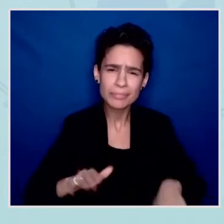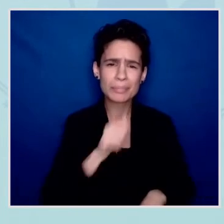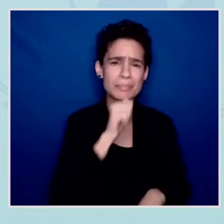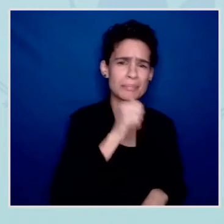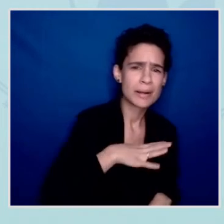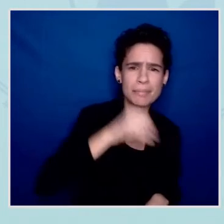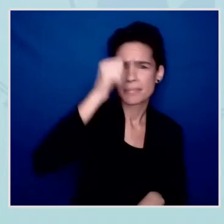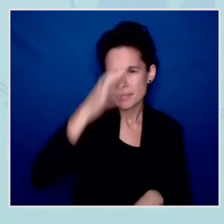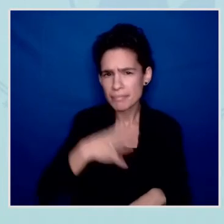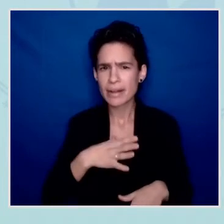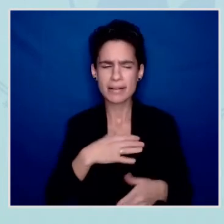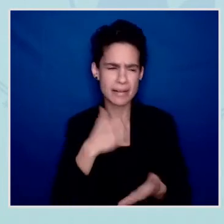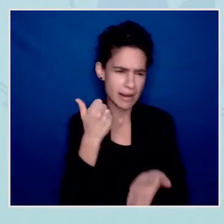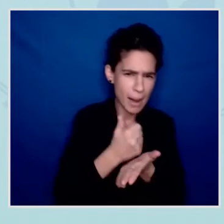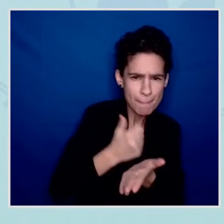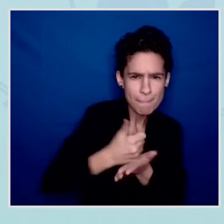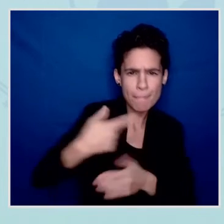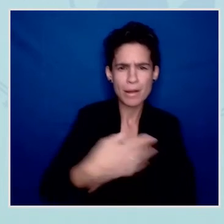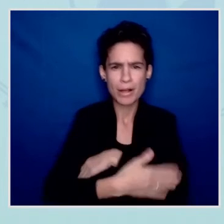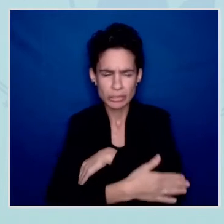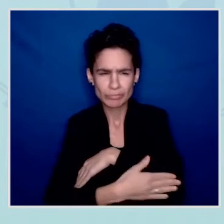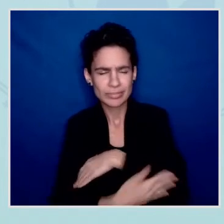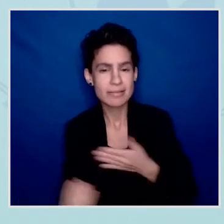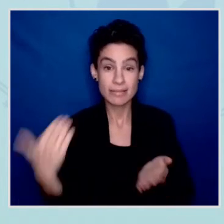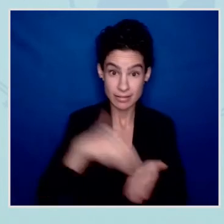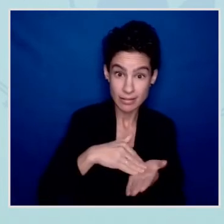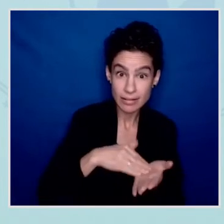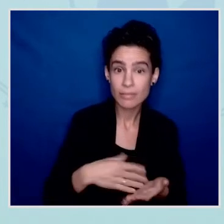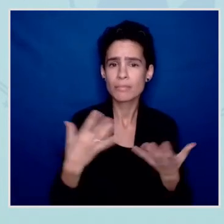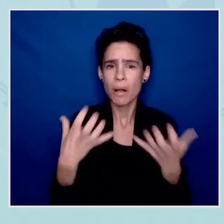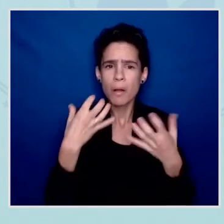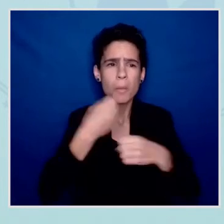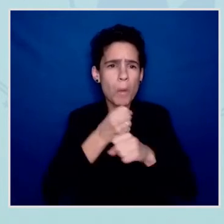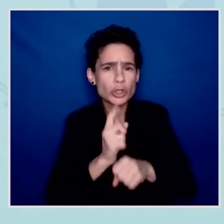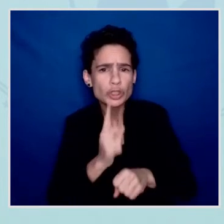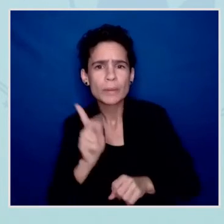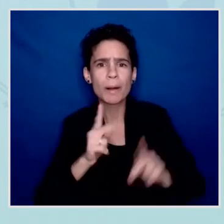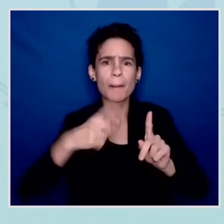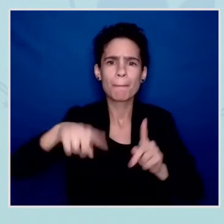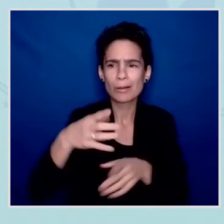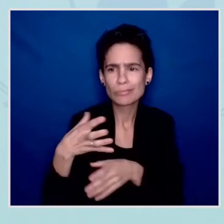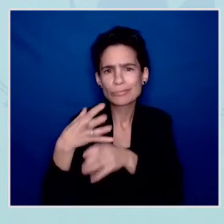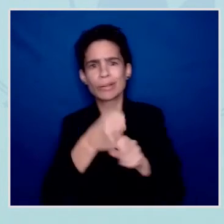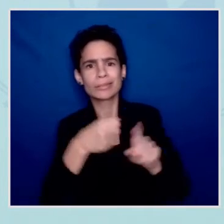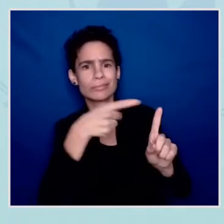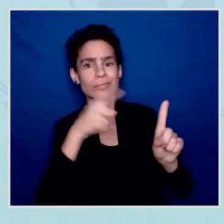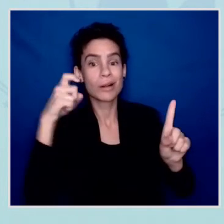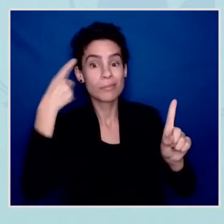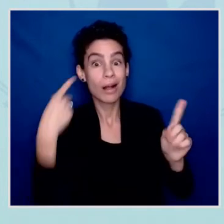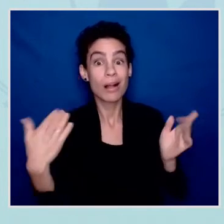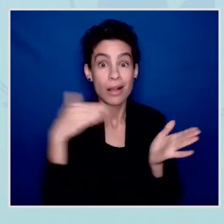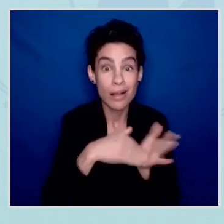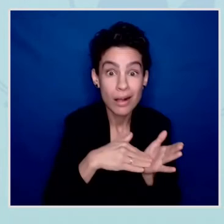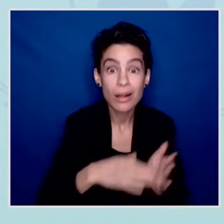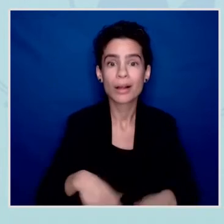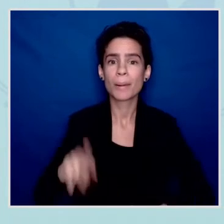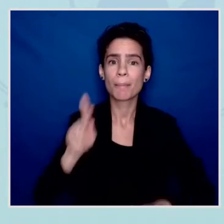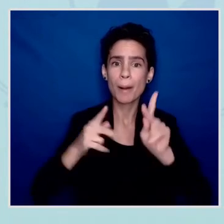PROUD TO ANNOUNCE THAT WE HAVE FINISHED NAMING OUR CABINET. SAVING THE BEST FOR LAST YEAR.